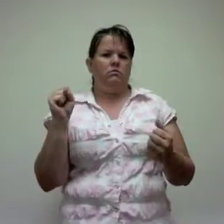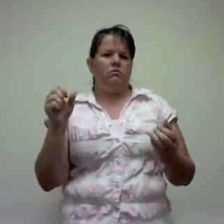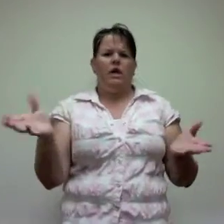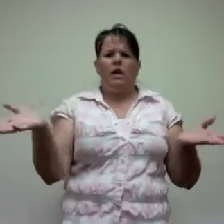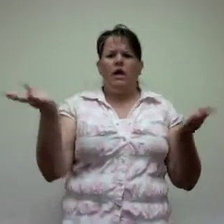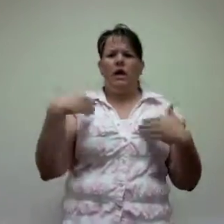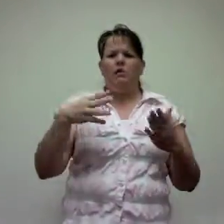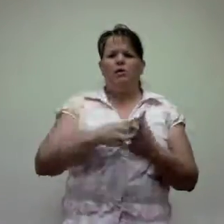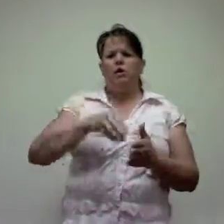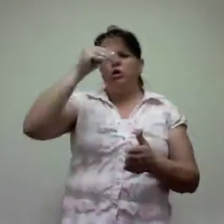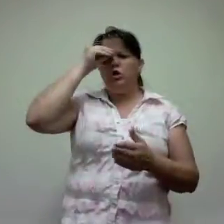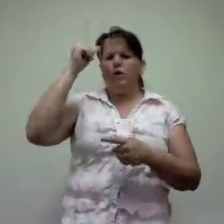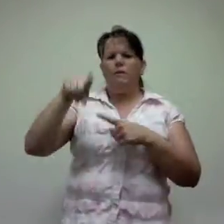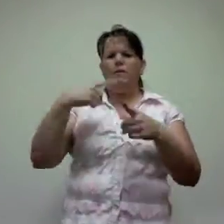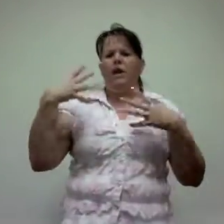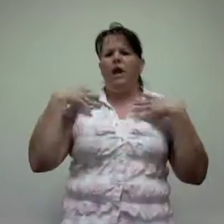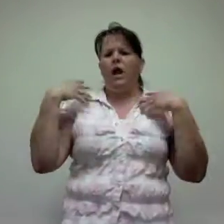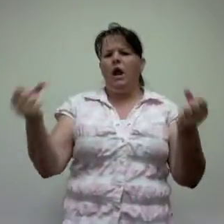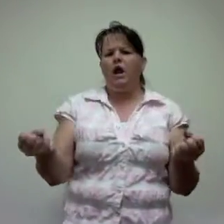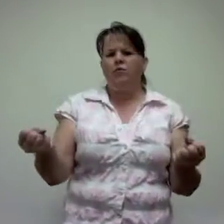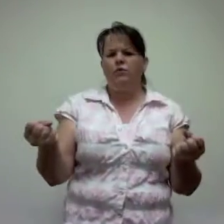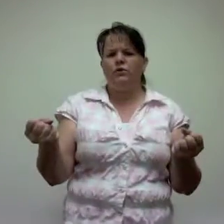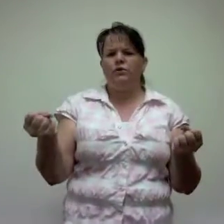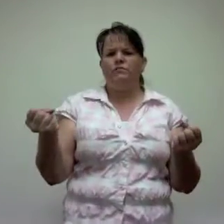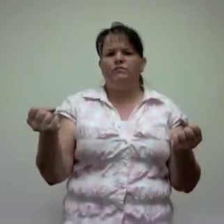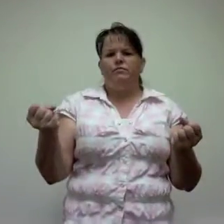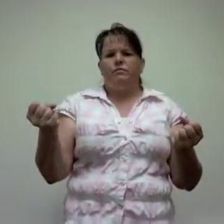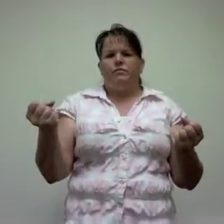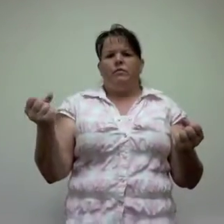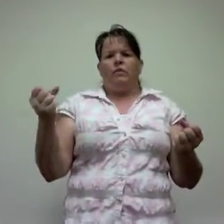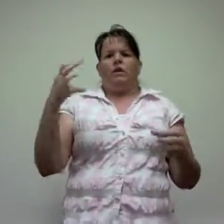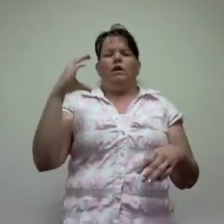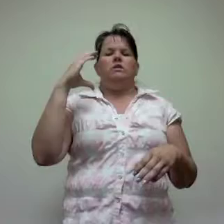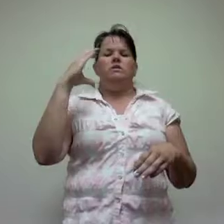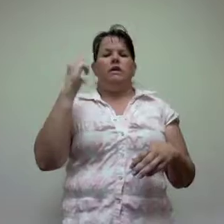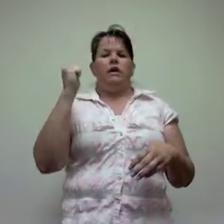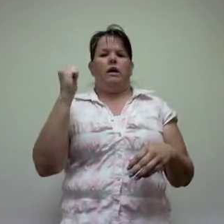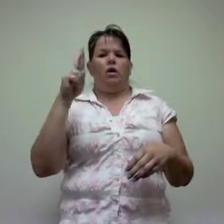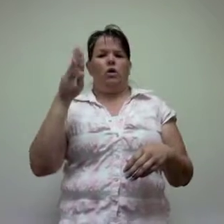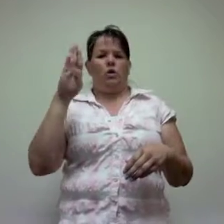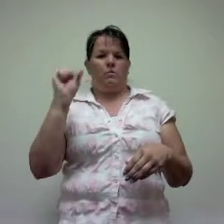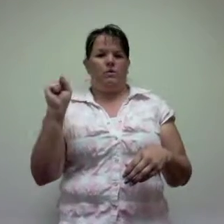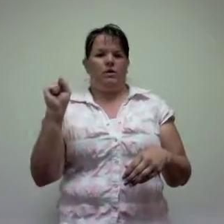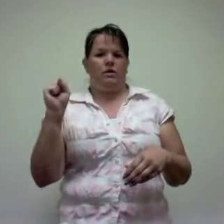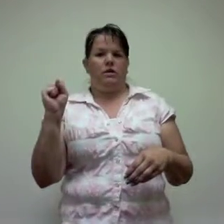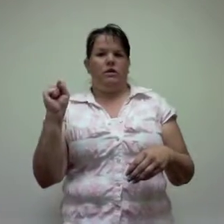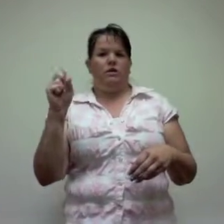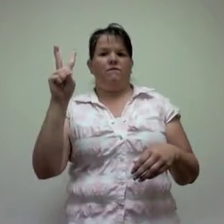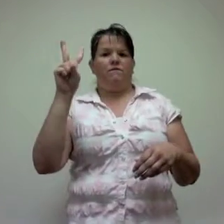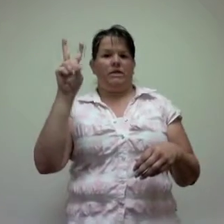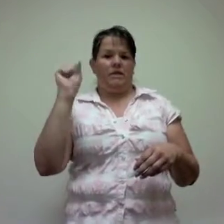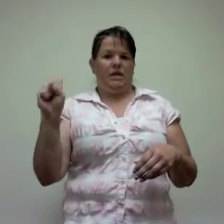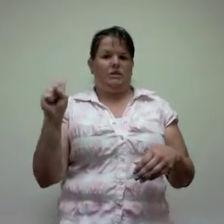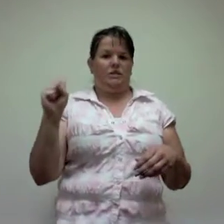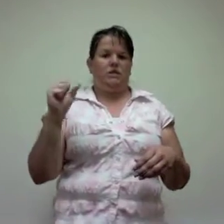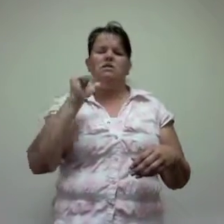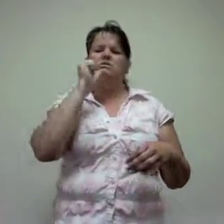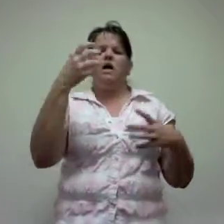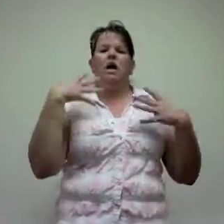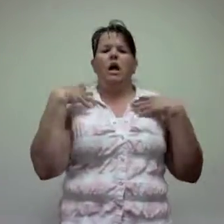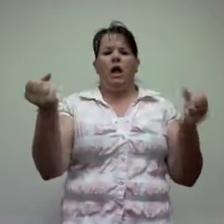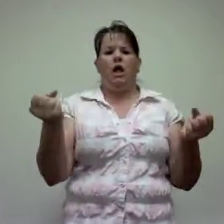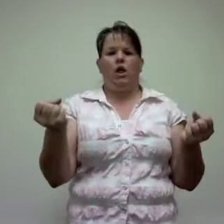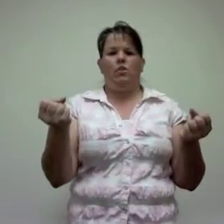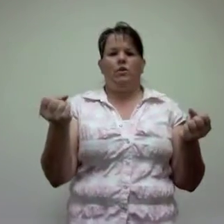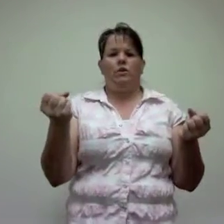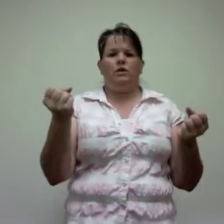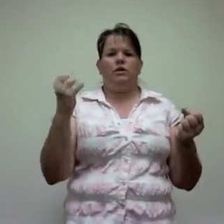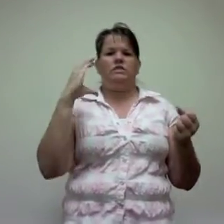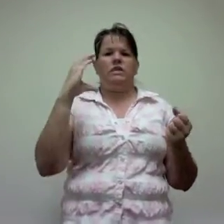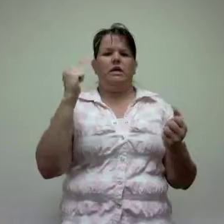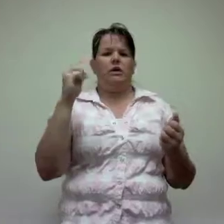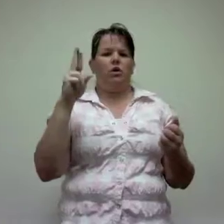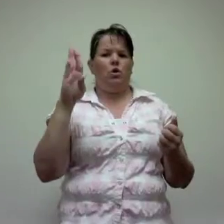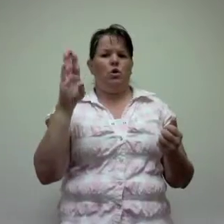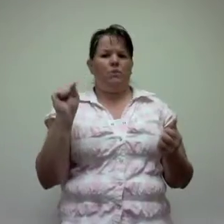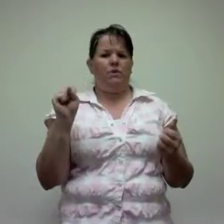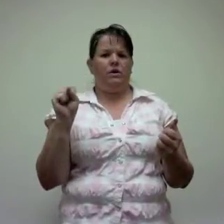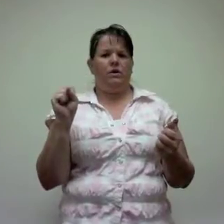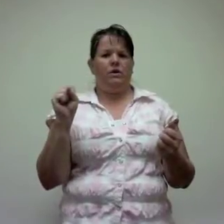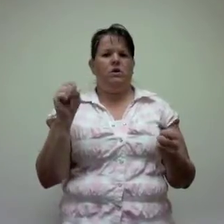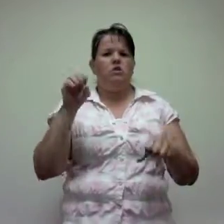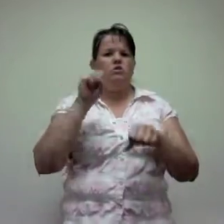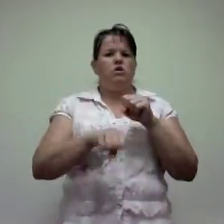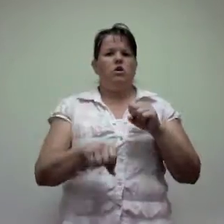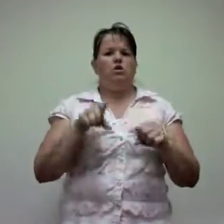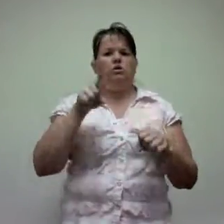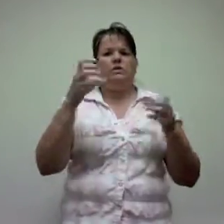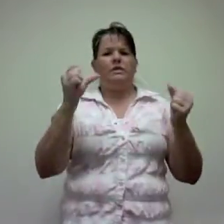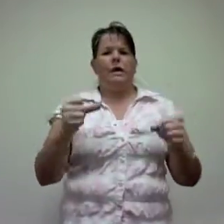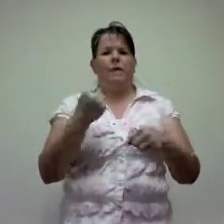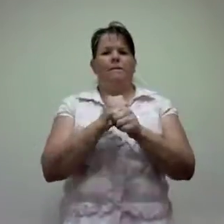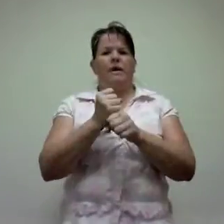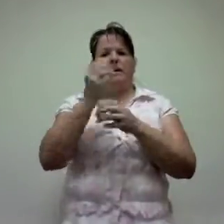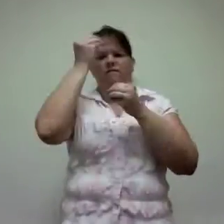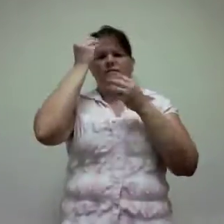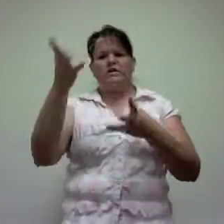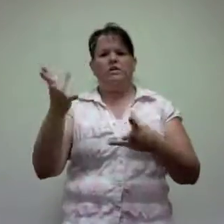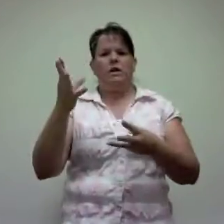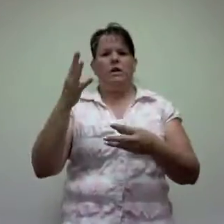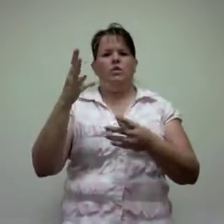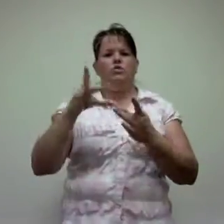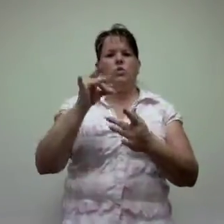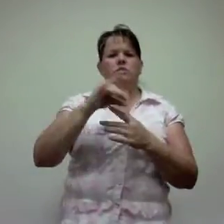Come by and learn about Good carbs and Bad carbs. You can make right choices what you eat.